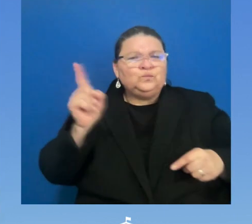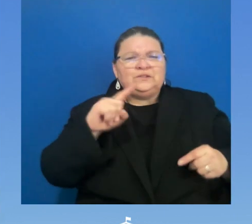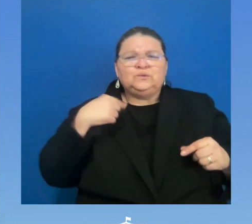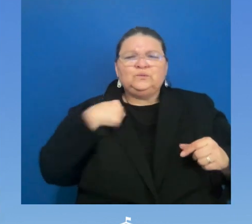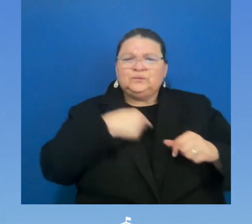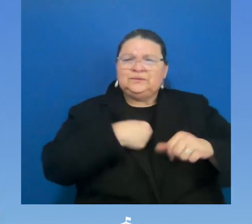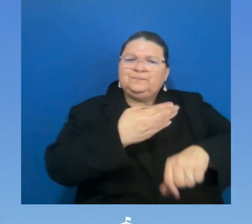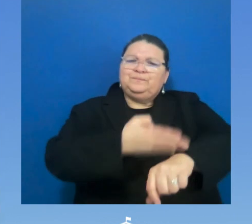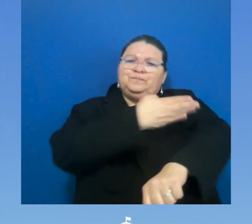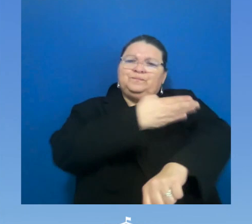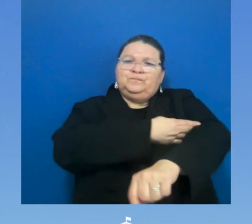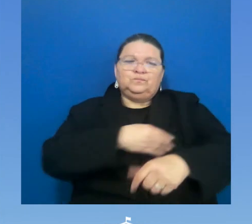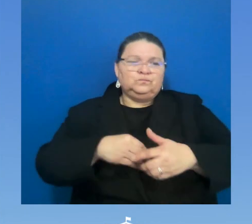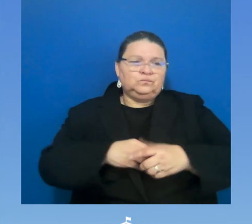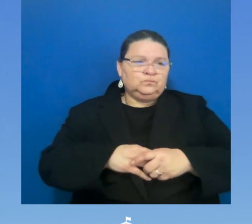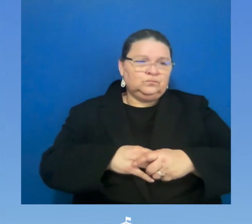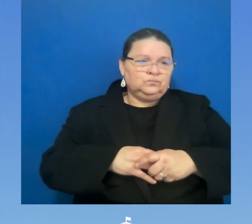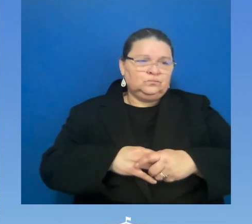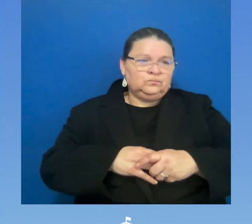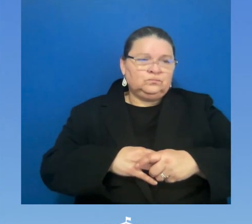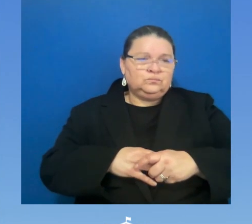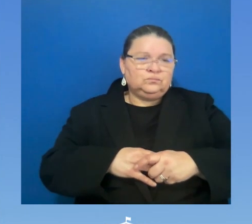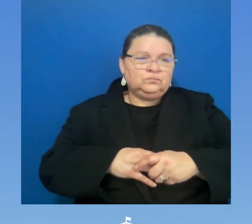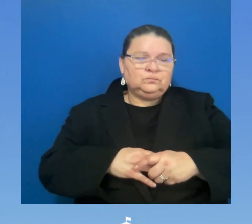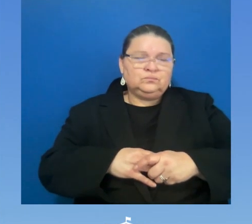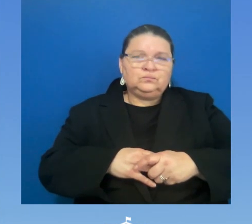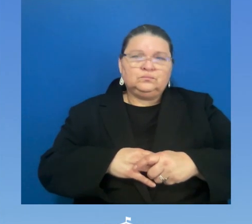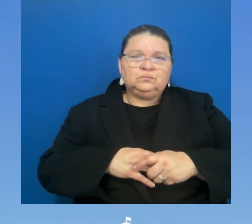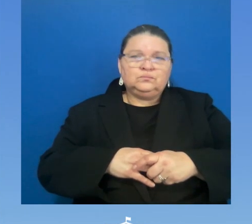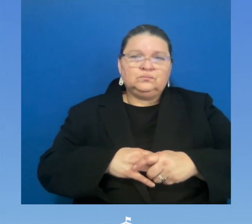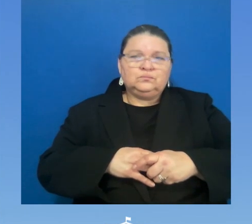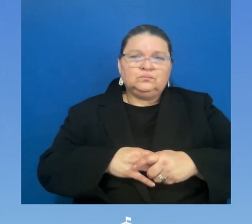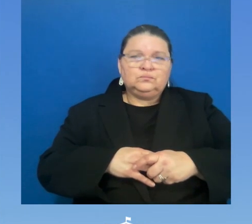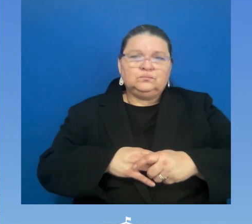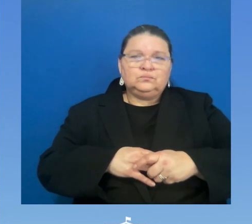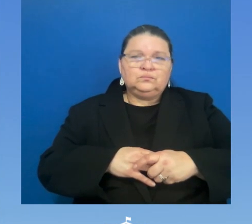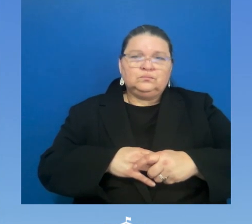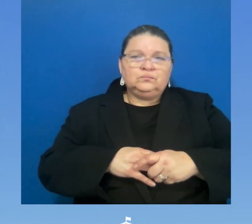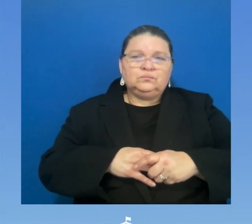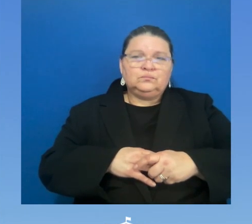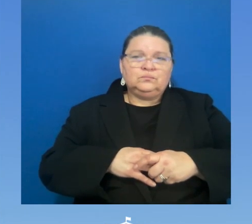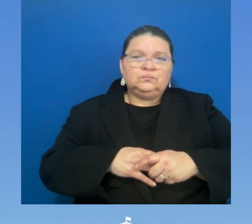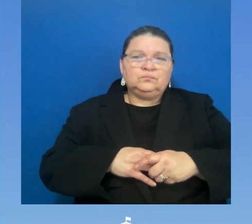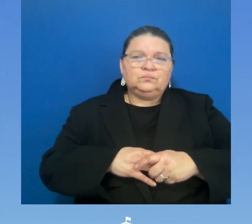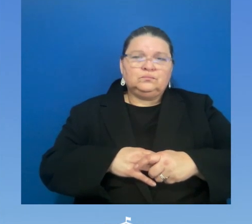to get to do things like pay equity to the add the economic benefits to your company,